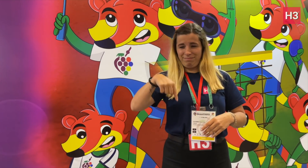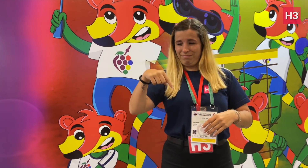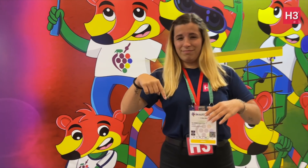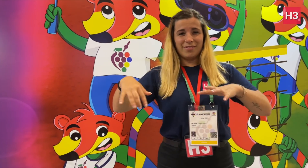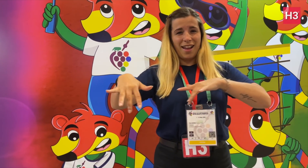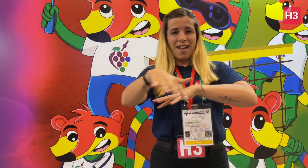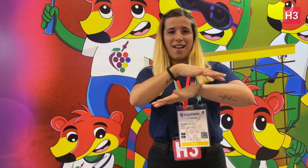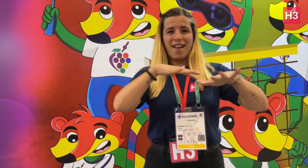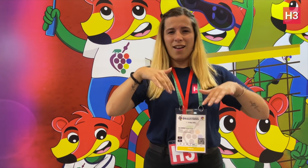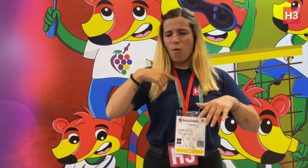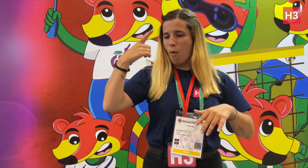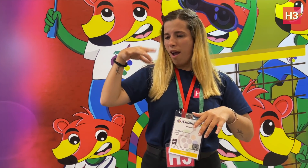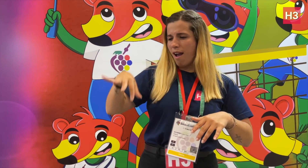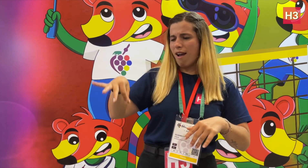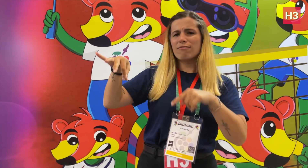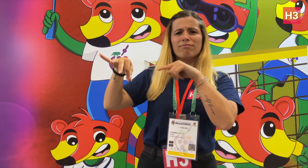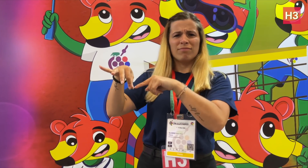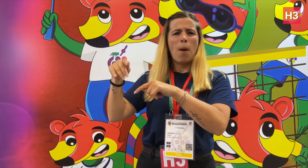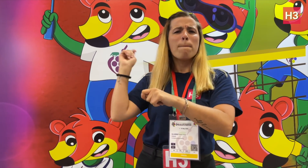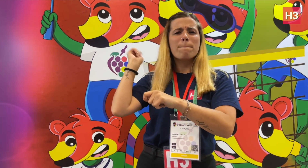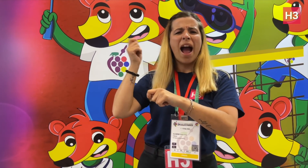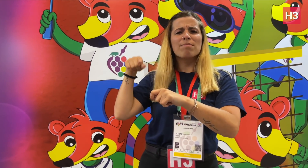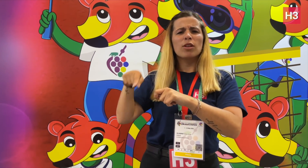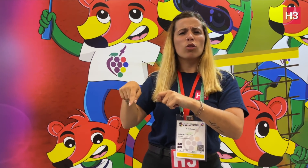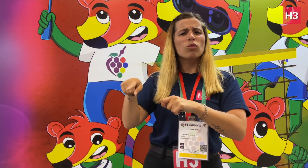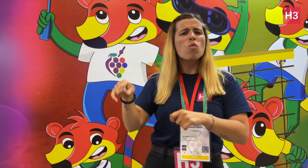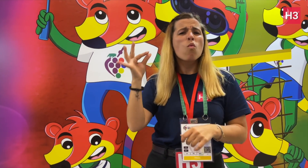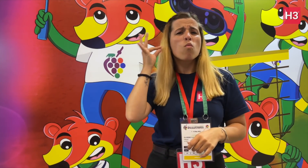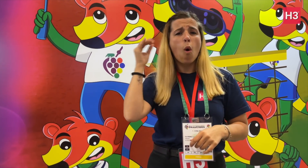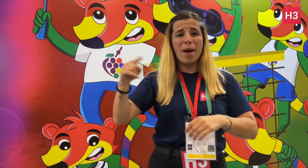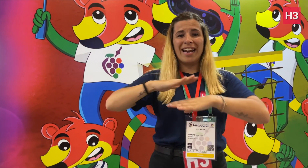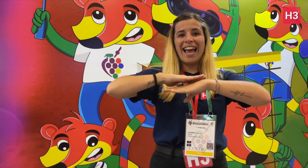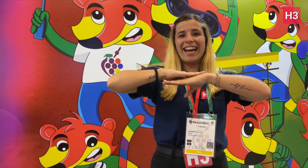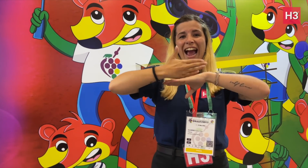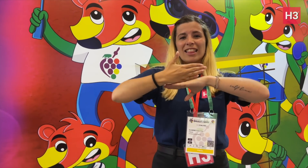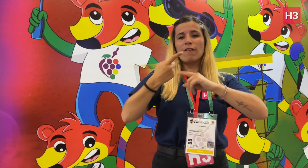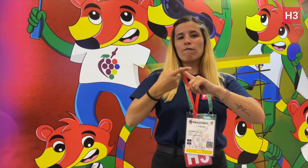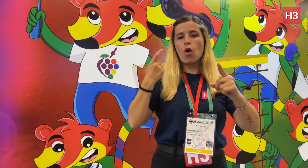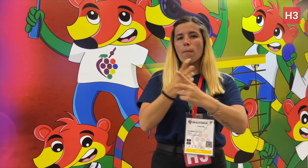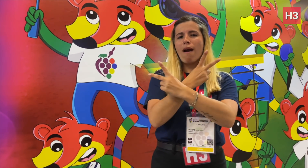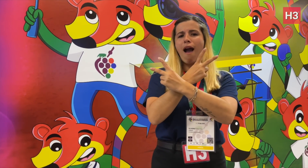I'd like to introduce one badminton player, Katrin Neudolt from Austria.